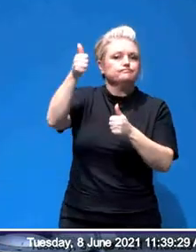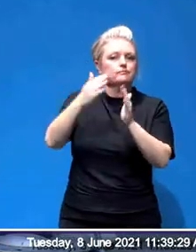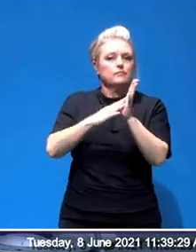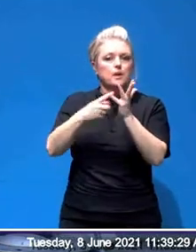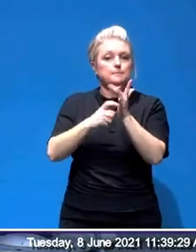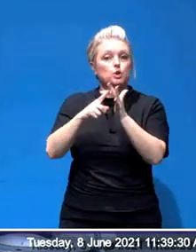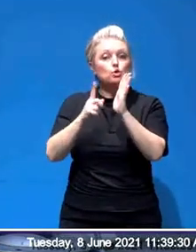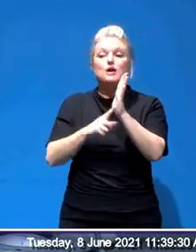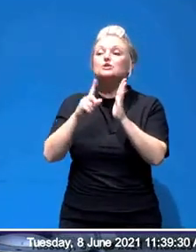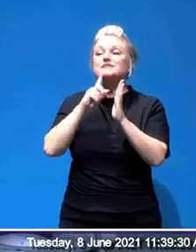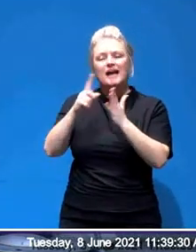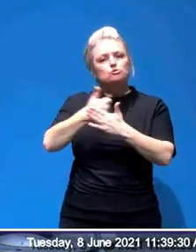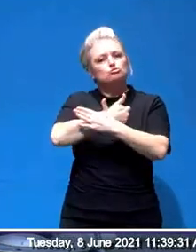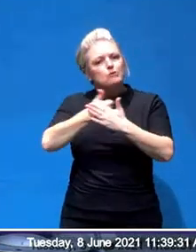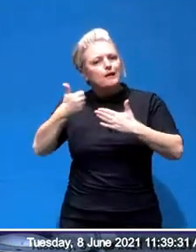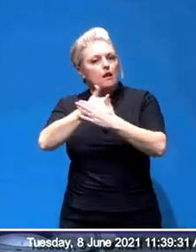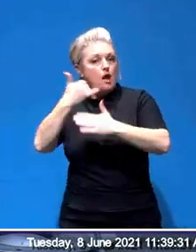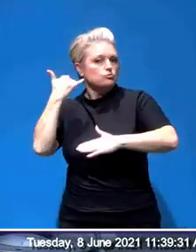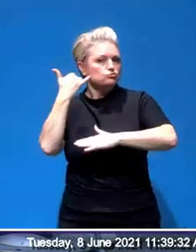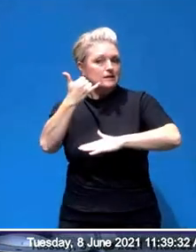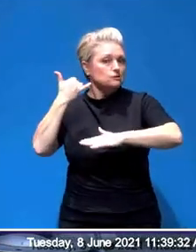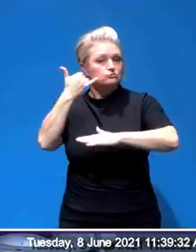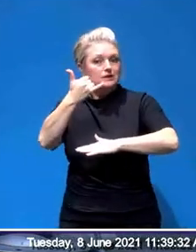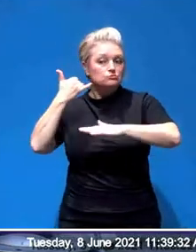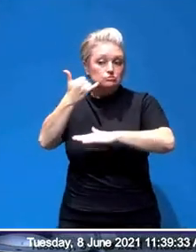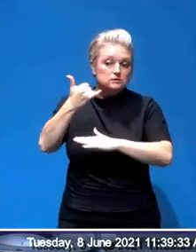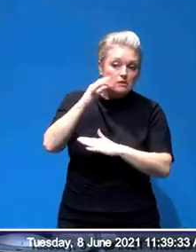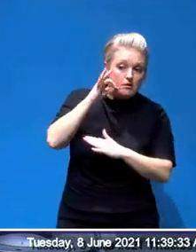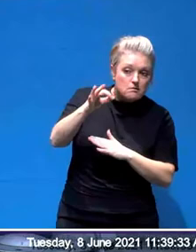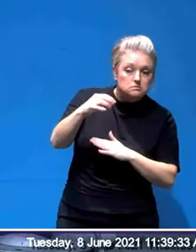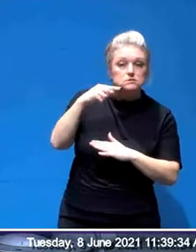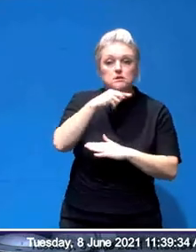to see how Daniel was doing and this would be approximately weekly.